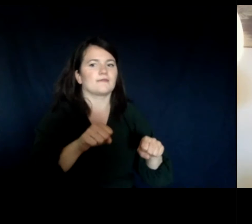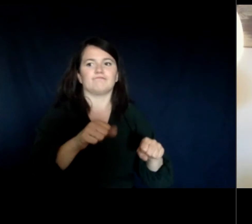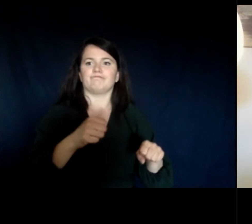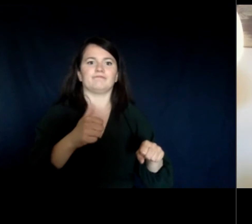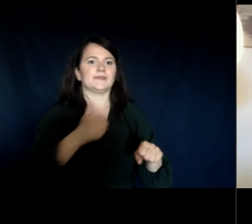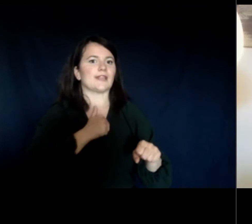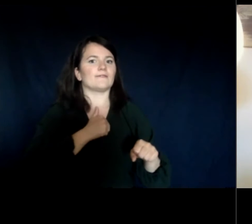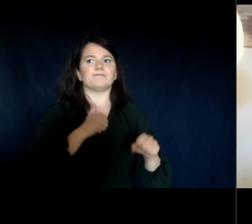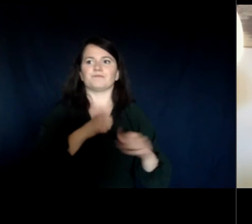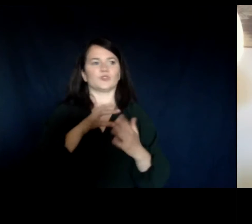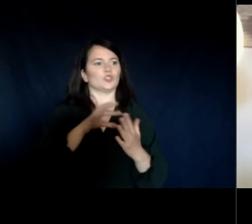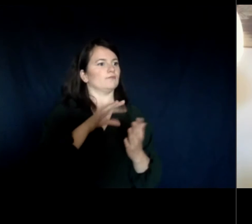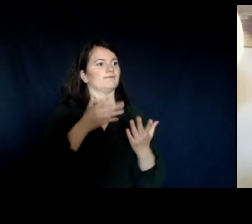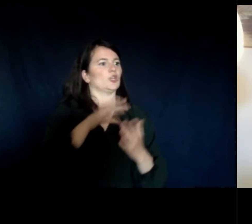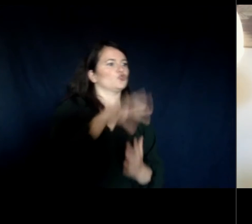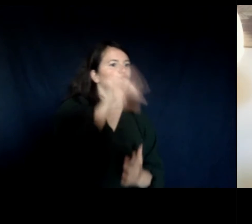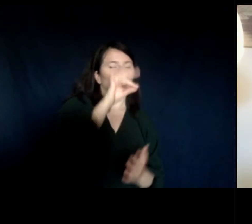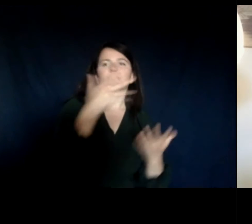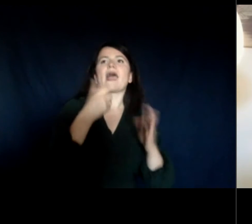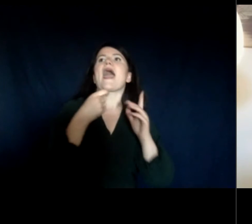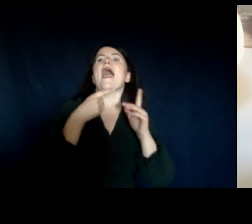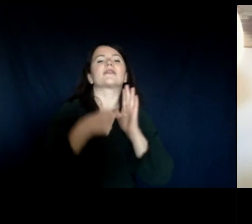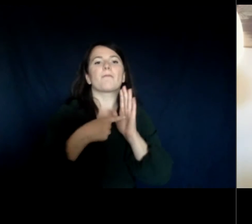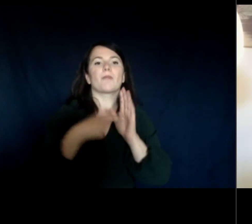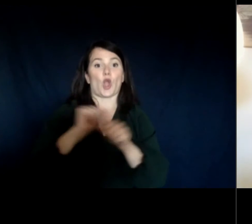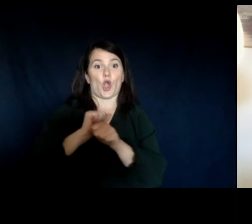if as a result of the impact of the COVID-19 outbreak